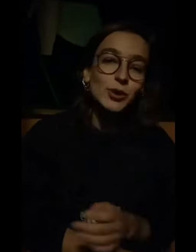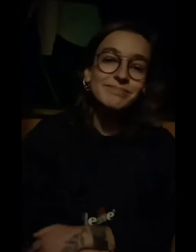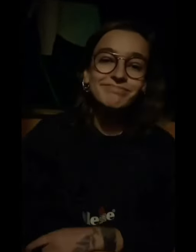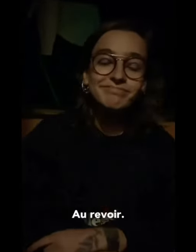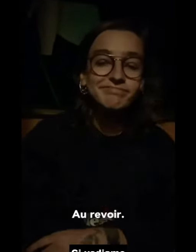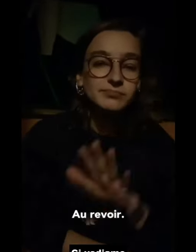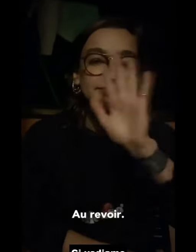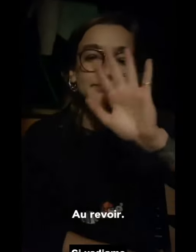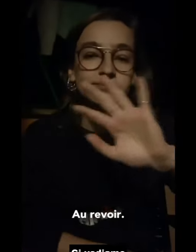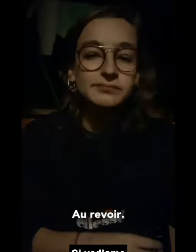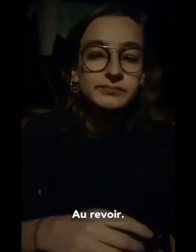See you soon